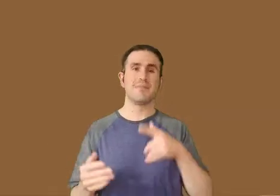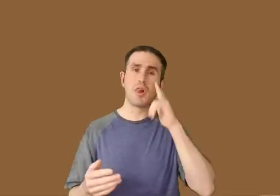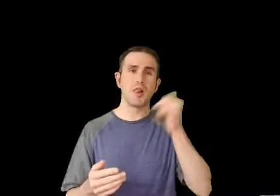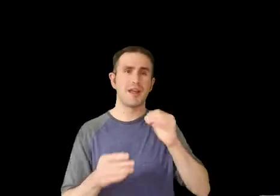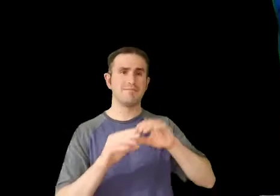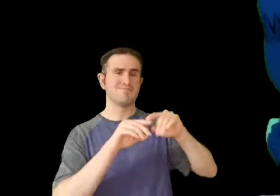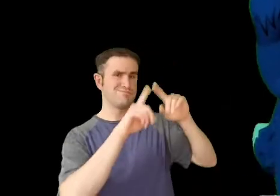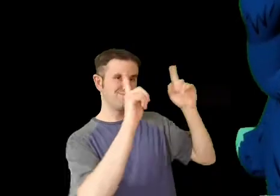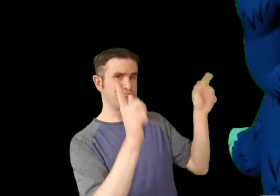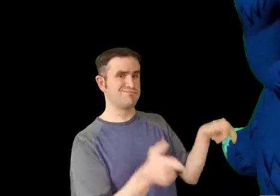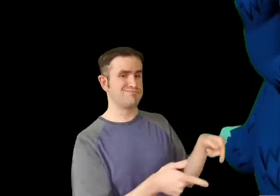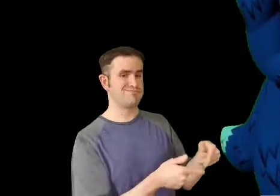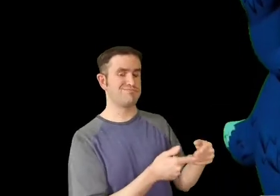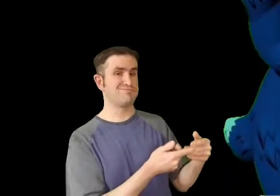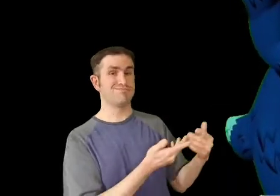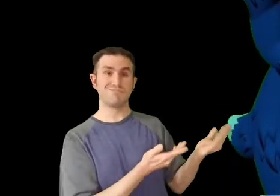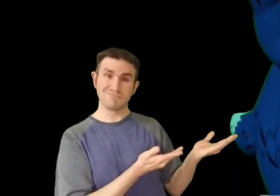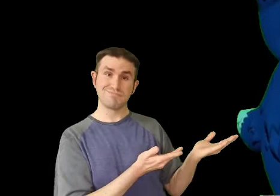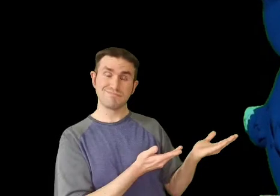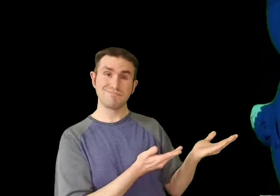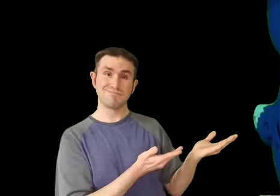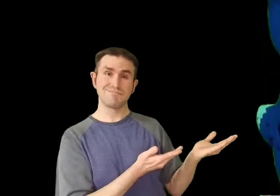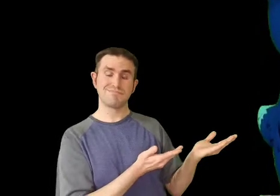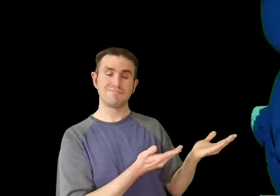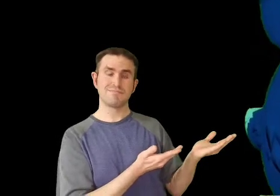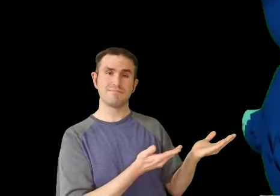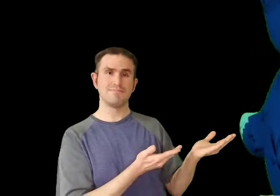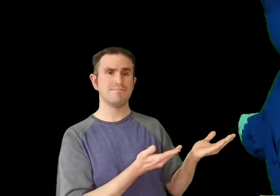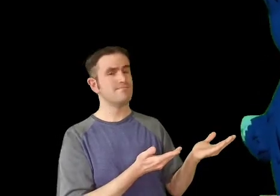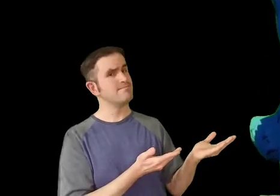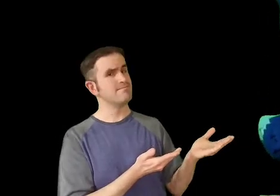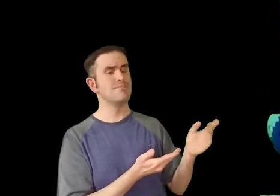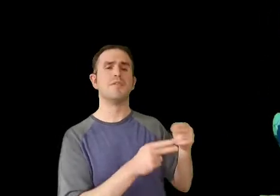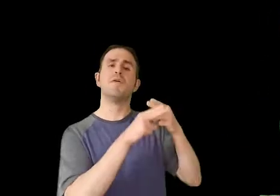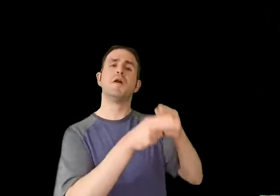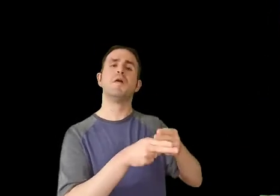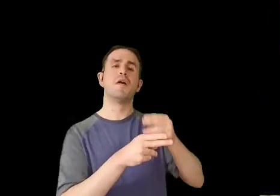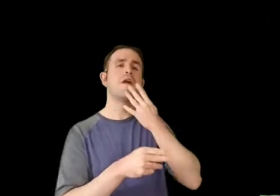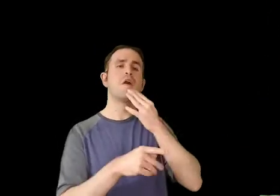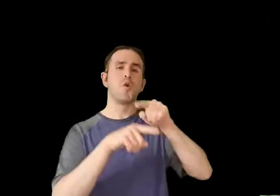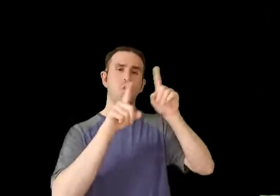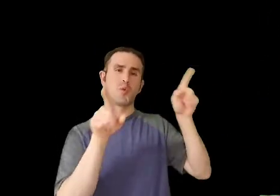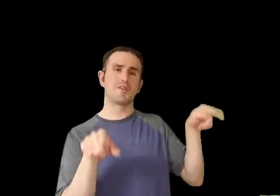up usually with something like this. So this here, is what's referred to as a color wheel.